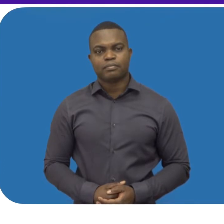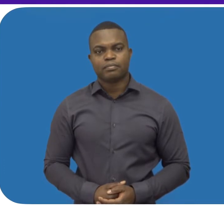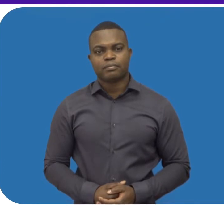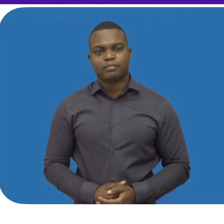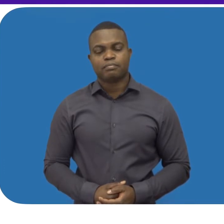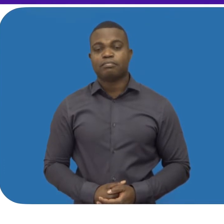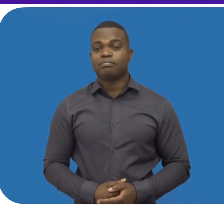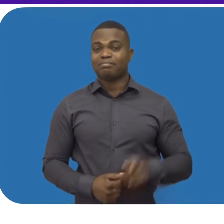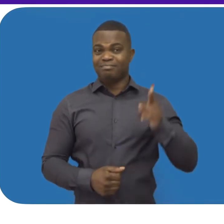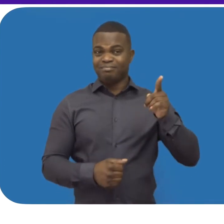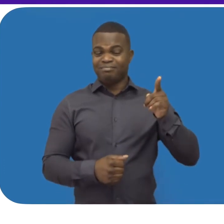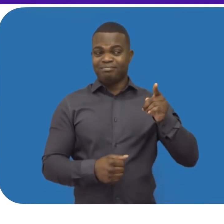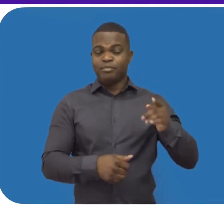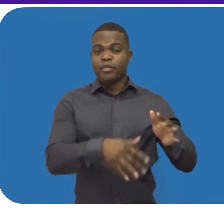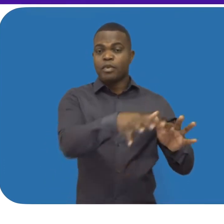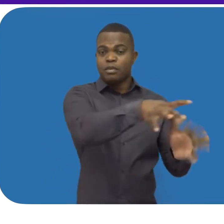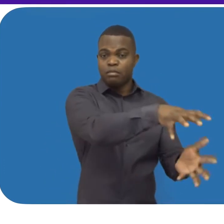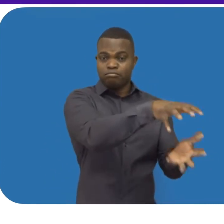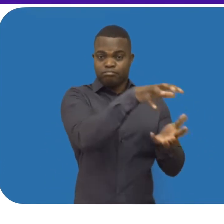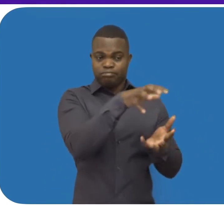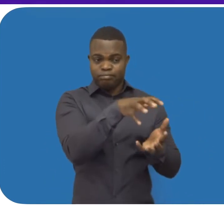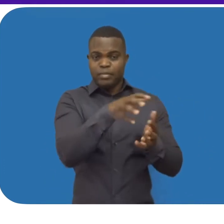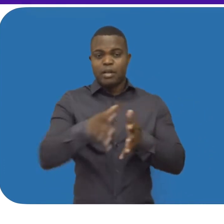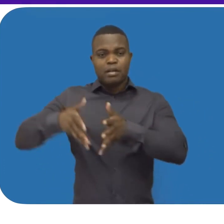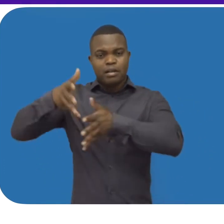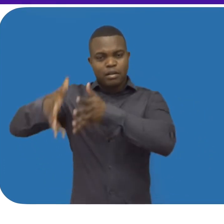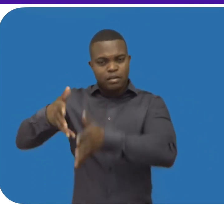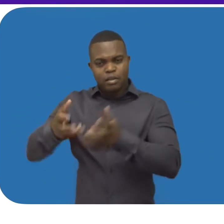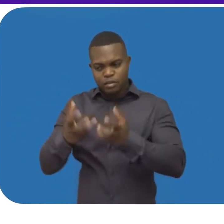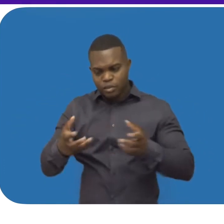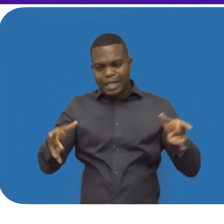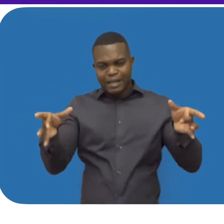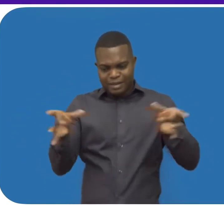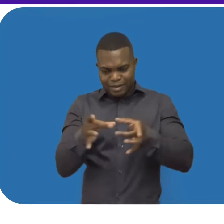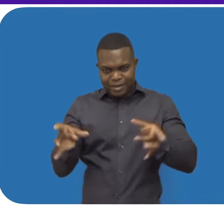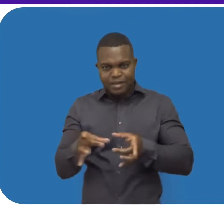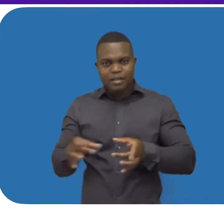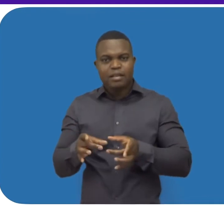Apart from linking to all the corpora and lexical resources that cover the language,